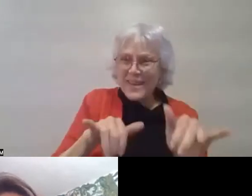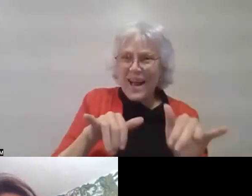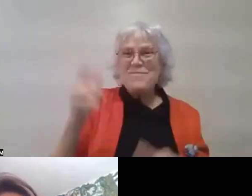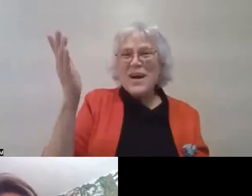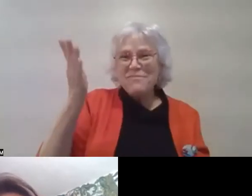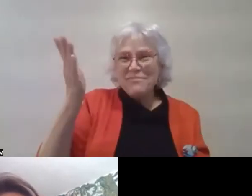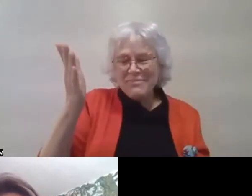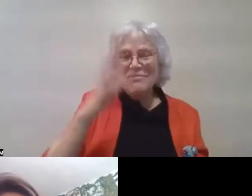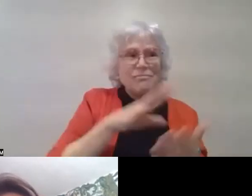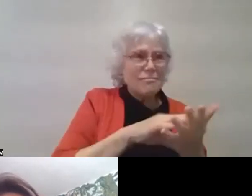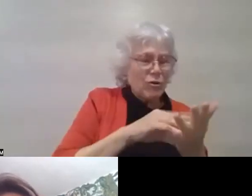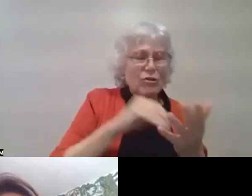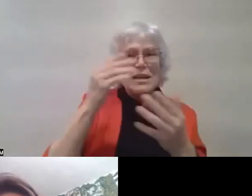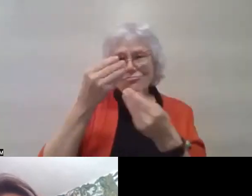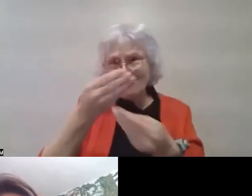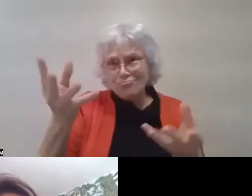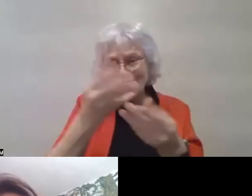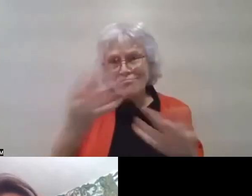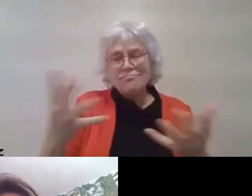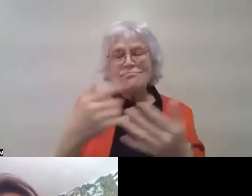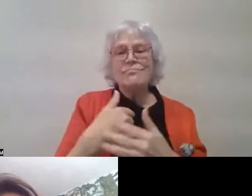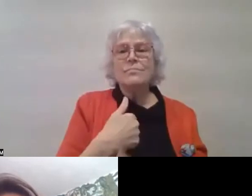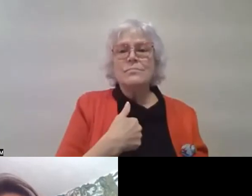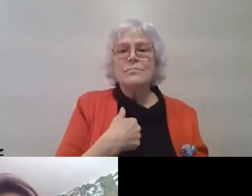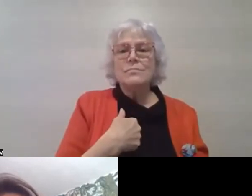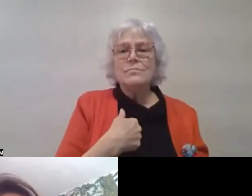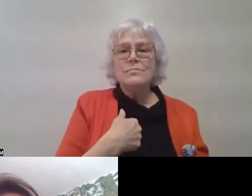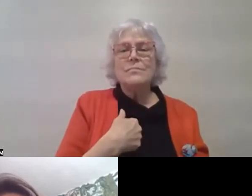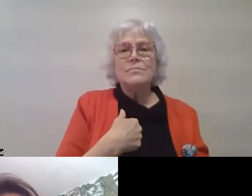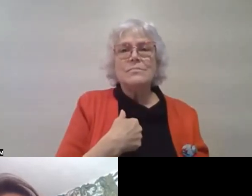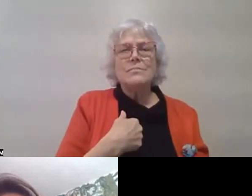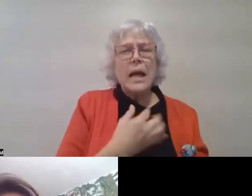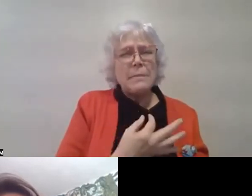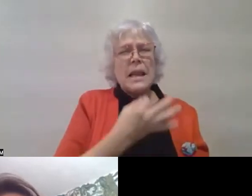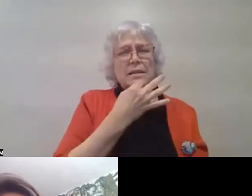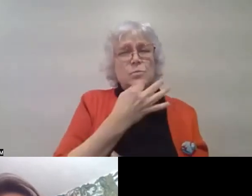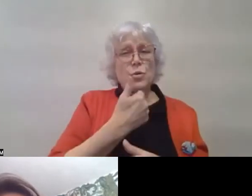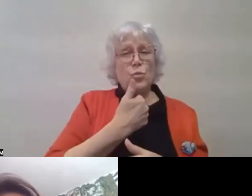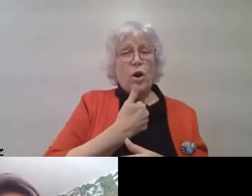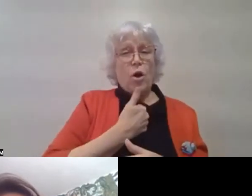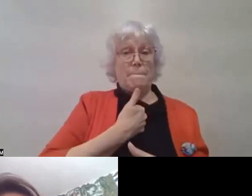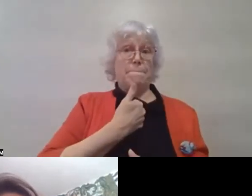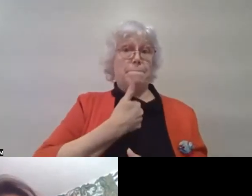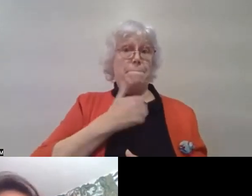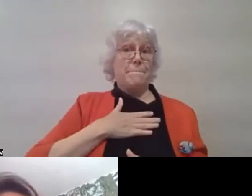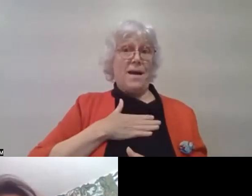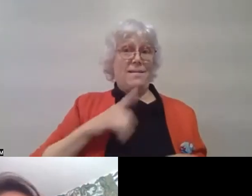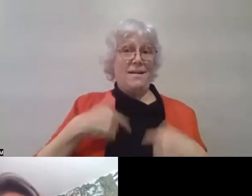I am an expert on my own life, I think we are all experts on our own lives, but by